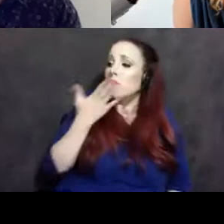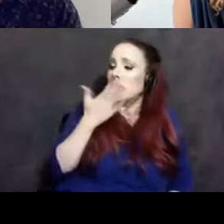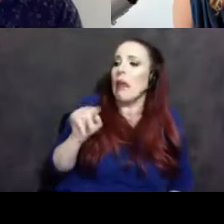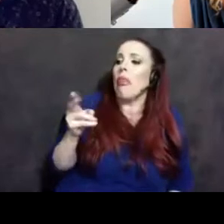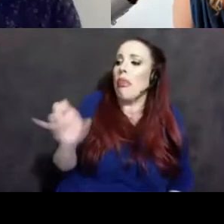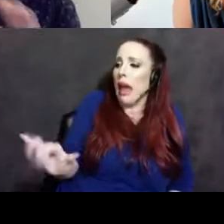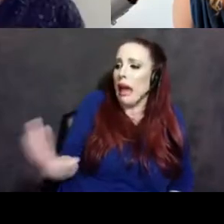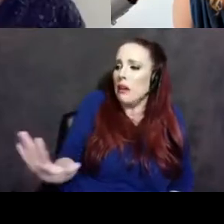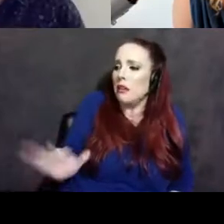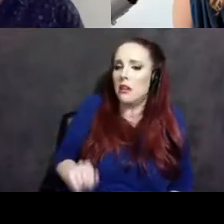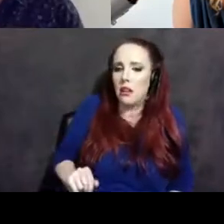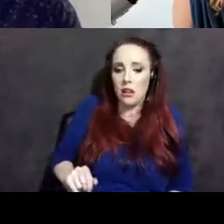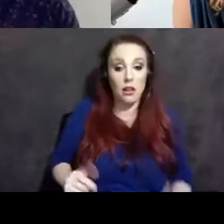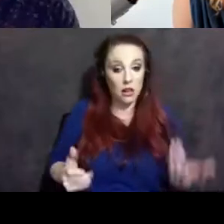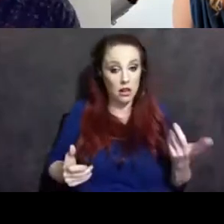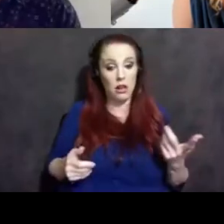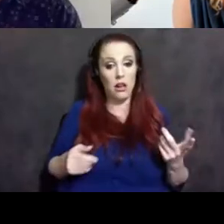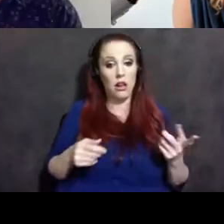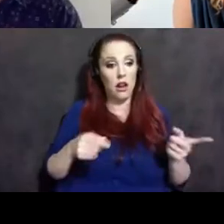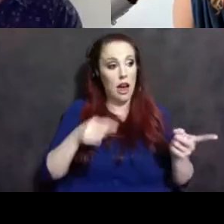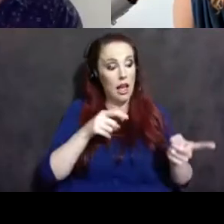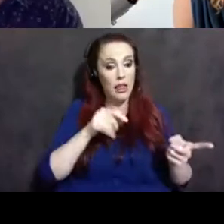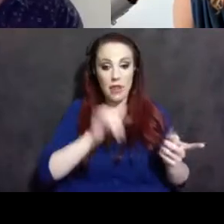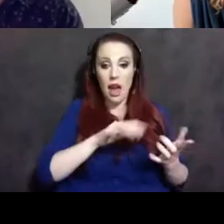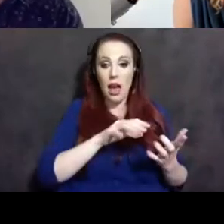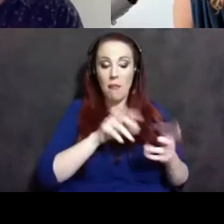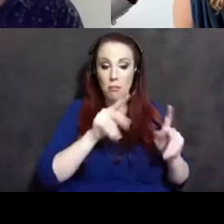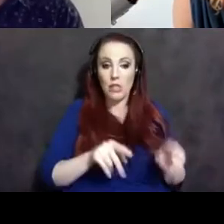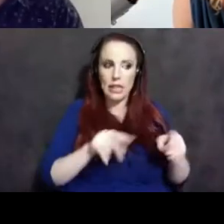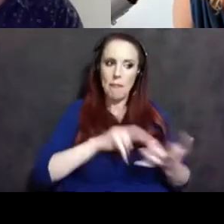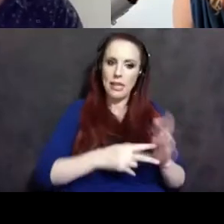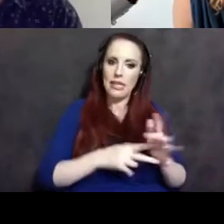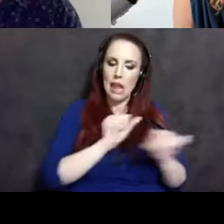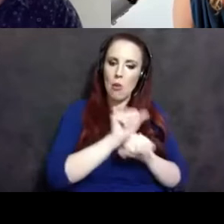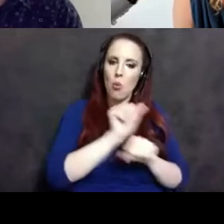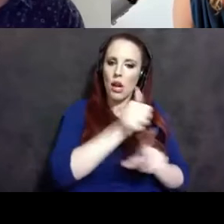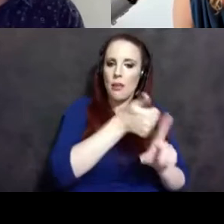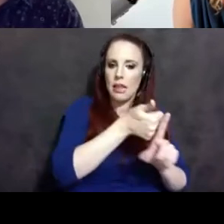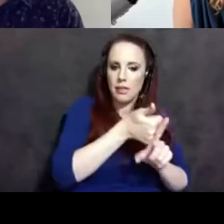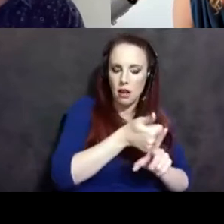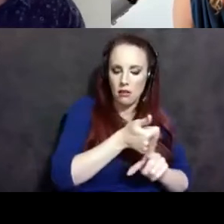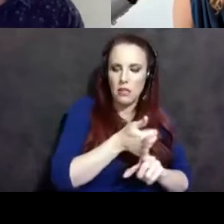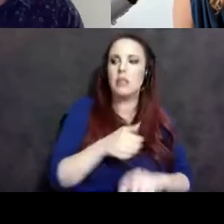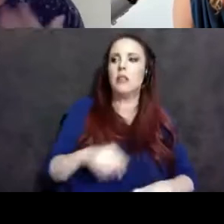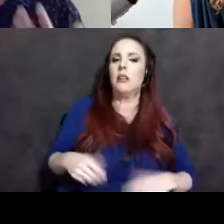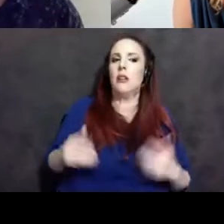And that's how, that person is able to do that, that means they worked on themselves. They worked on their own fear of failure.